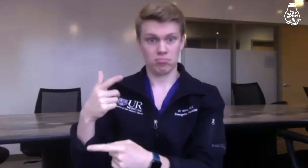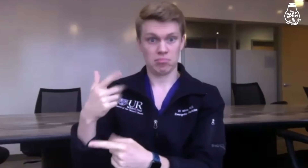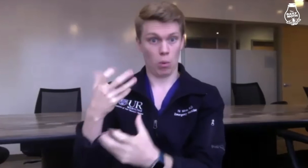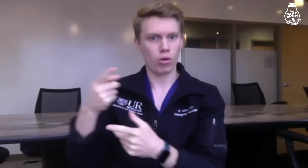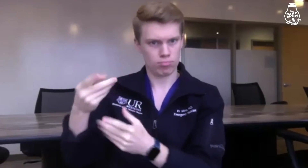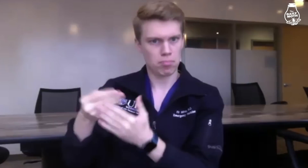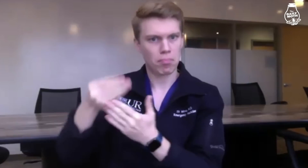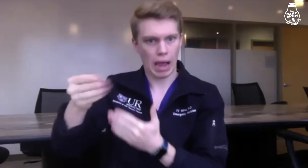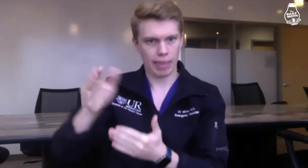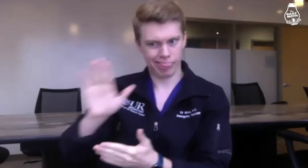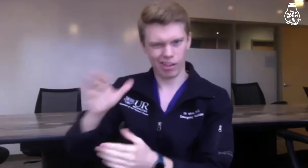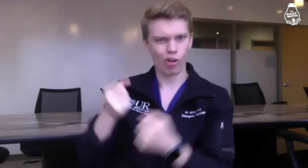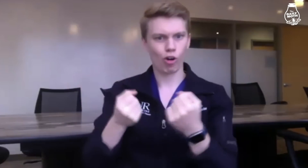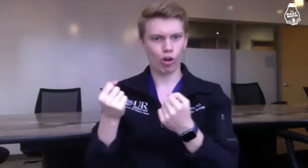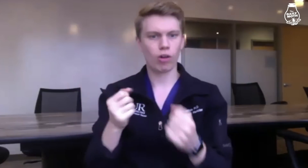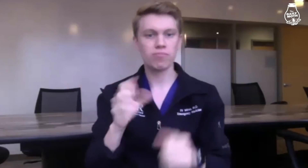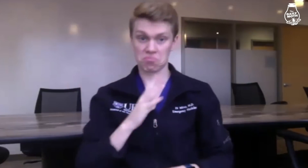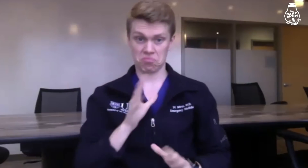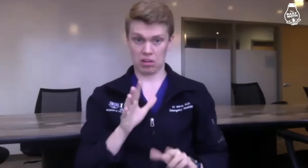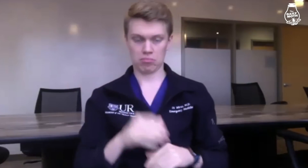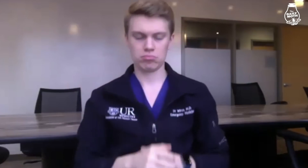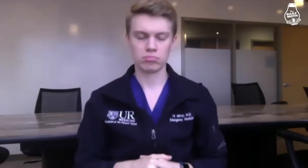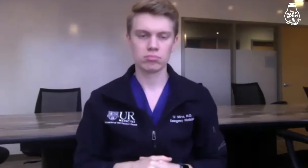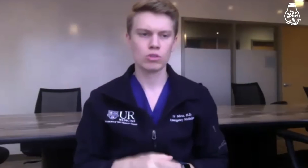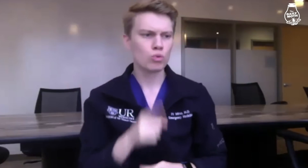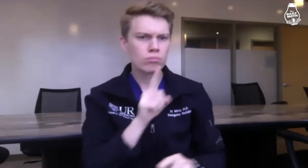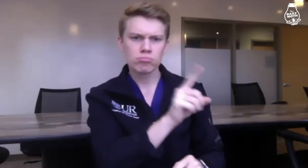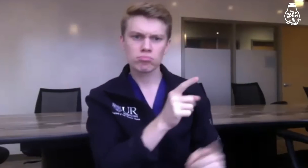They want you to buy their car. Okay.